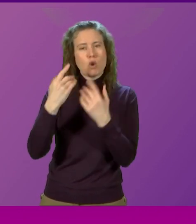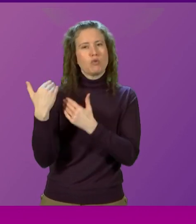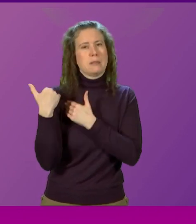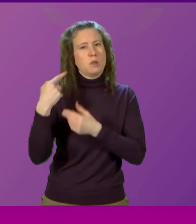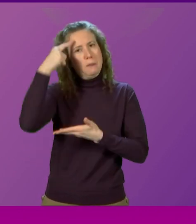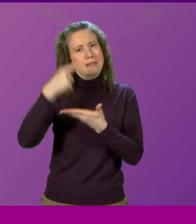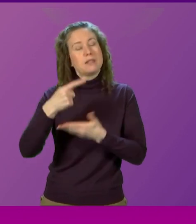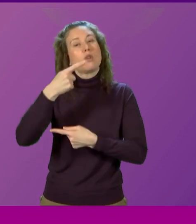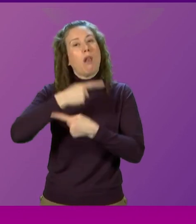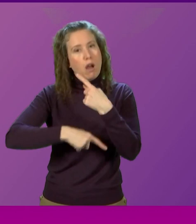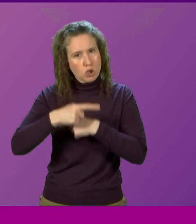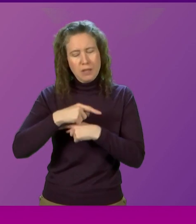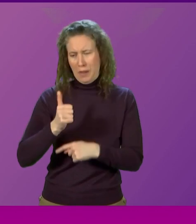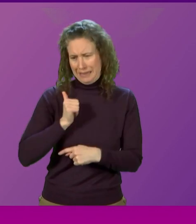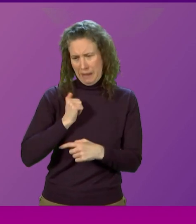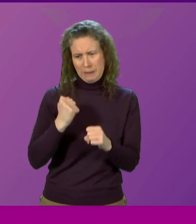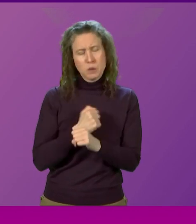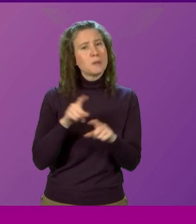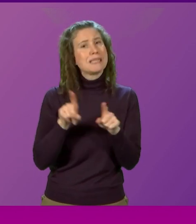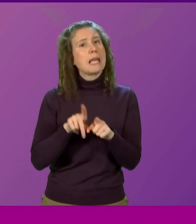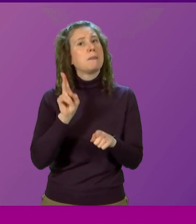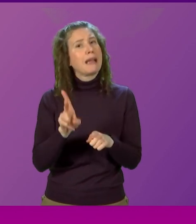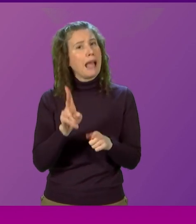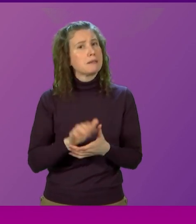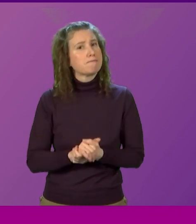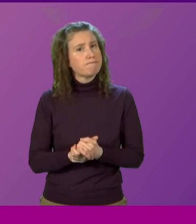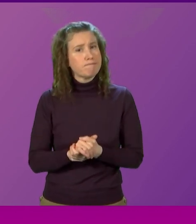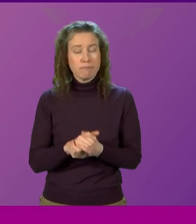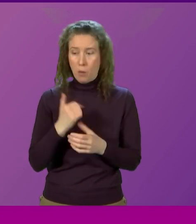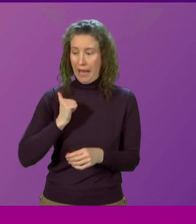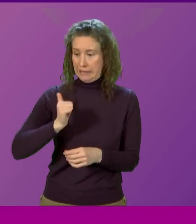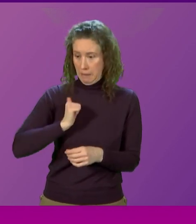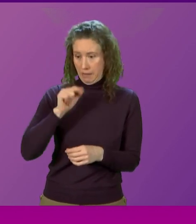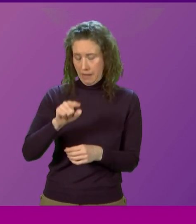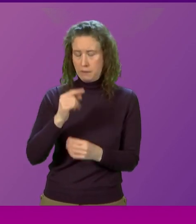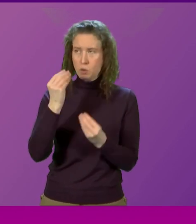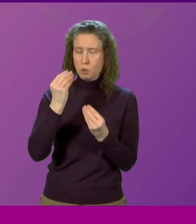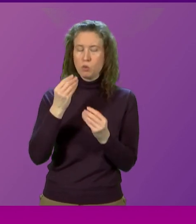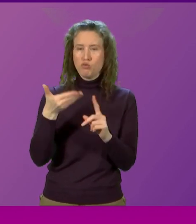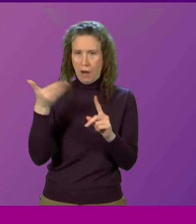last year—we would expect it to do the same this year—to recognise the cost of living